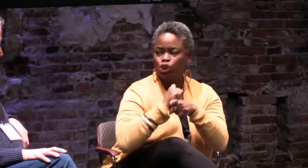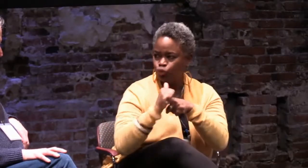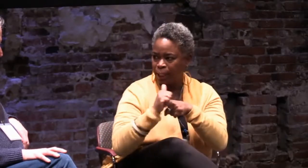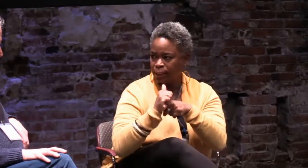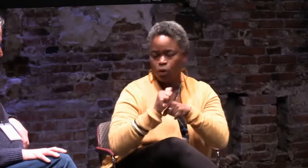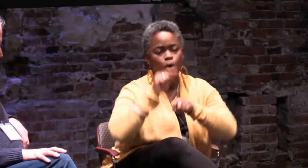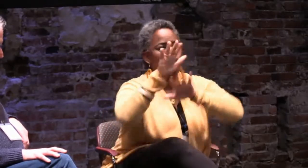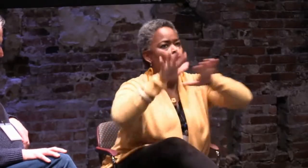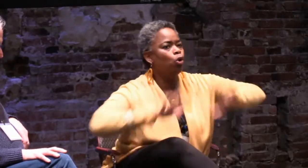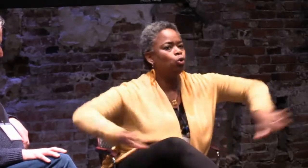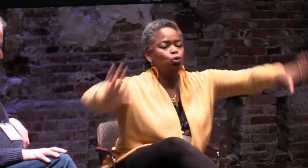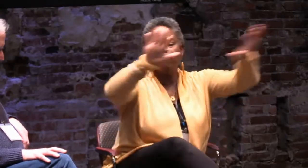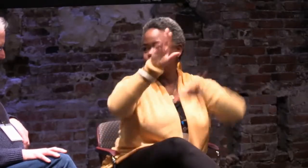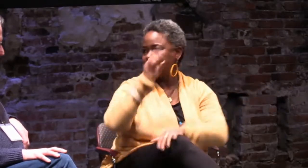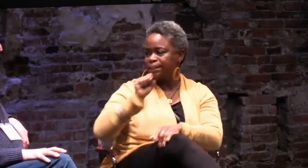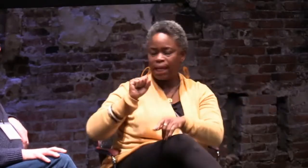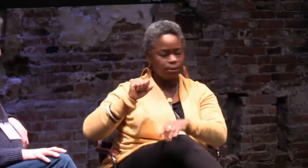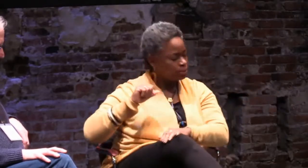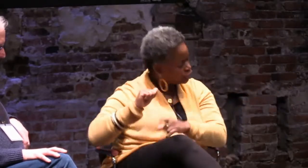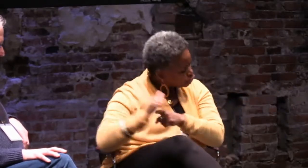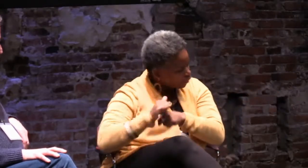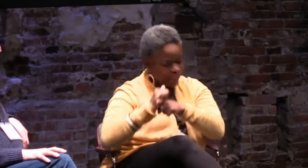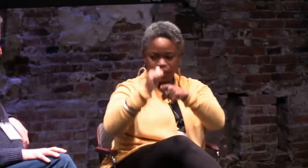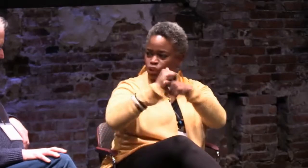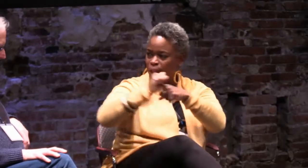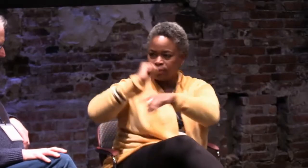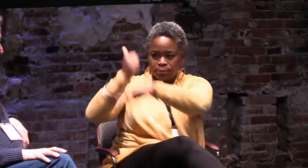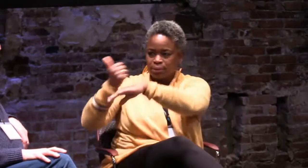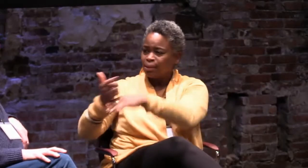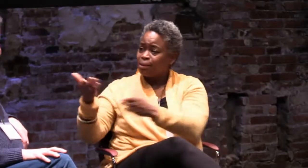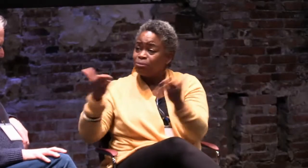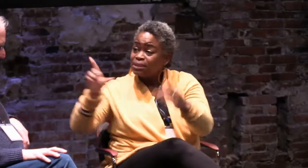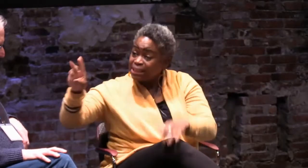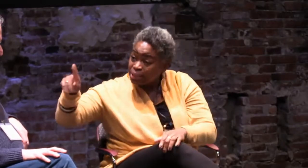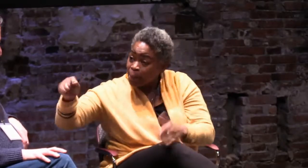So we need to have canonized training.